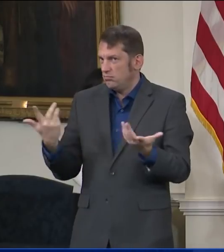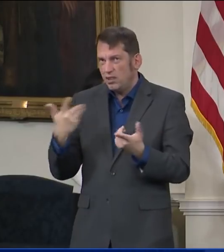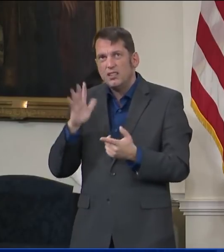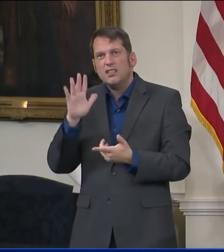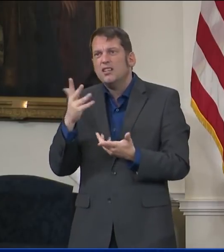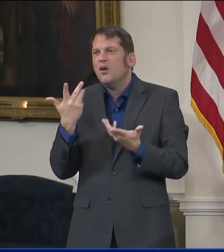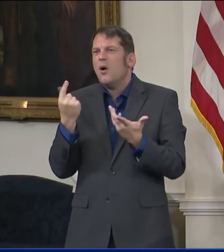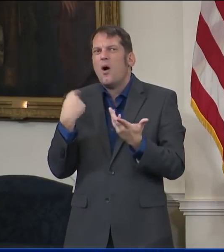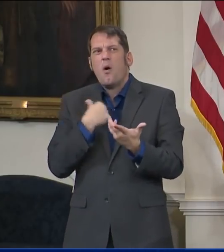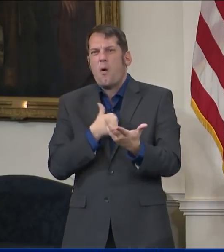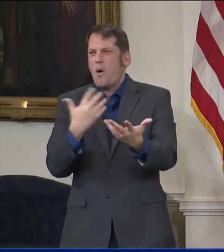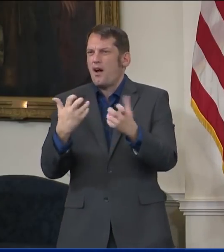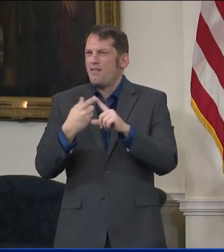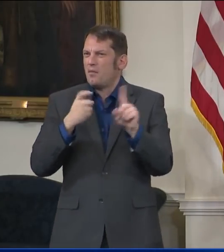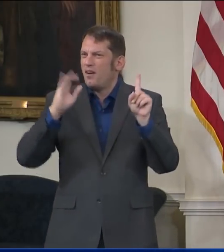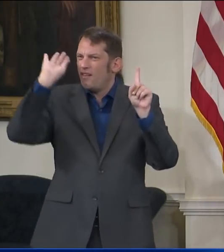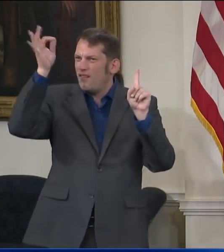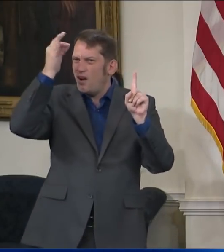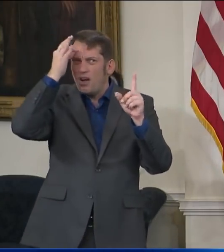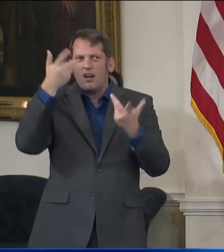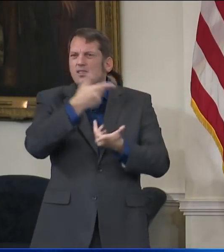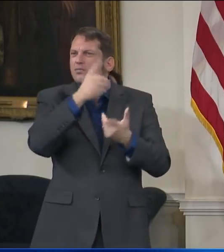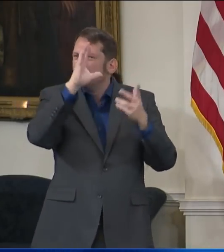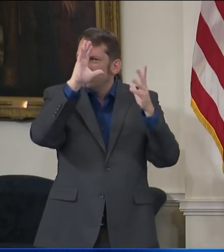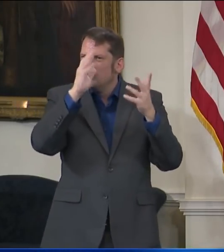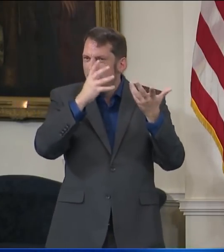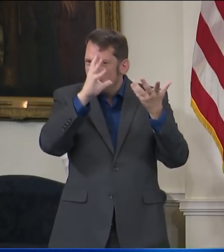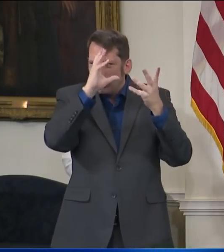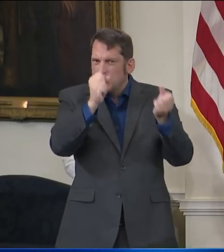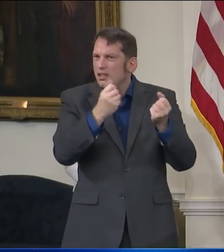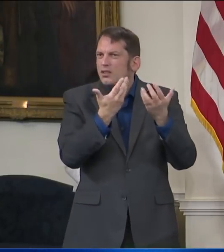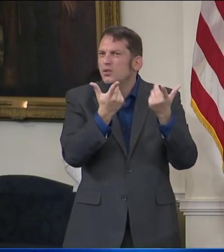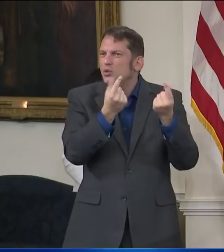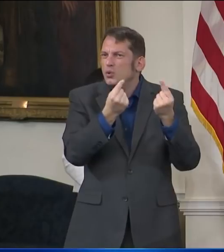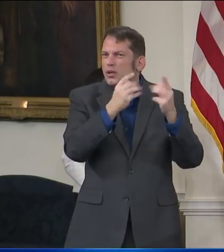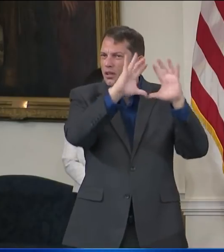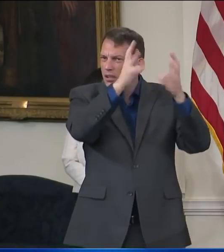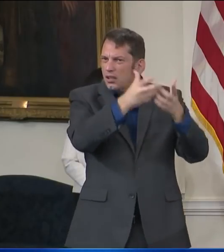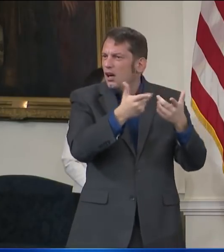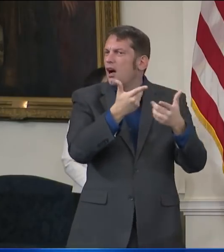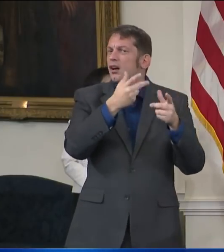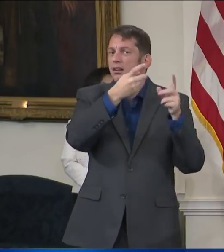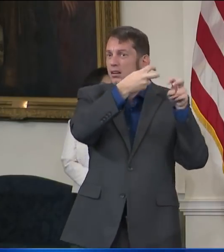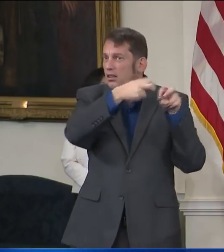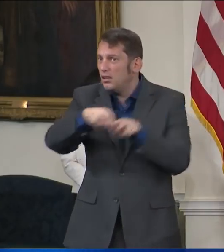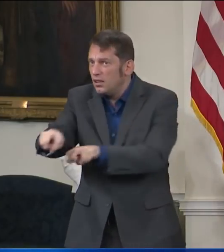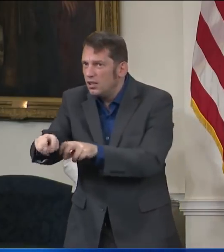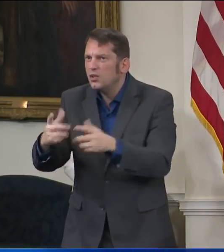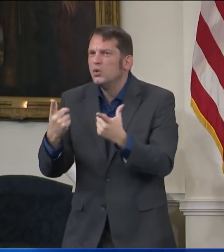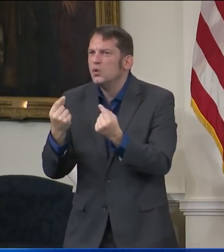GOVERNOR’S TO TALK ABOUT WHA WHAT WE WANT FROM BOTH OUTGOING. MINISTRATION AND THE INCOMING ADMINISTRATION AND WHAT WE NEED.